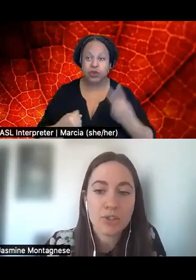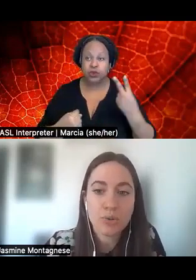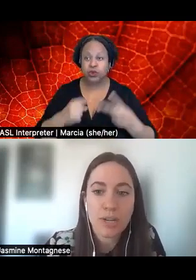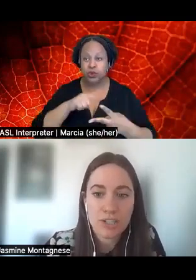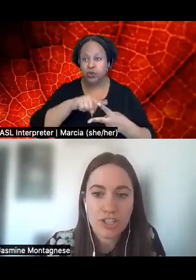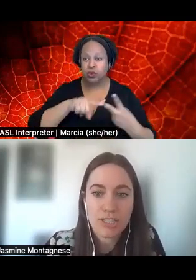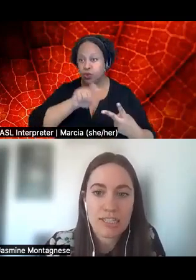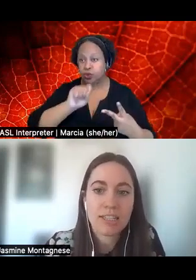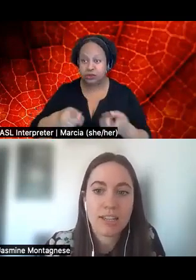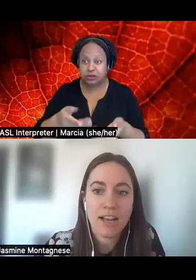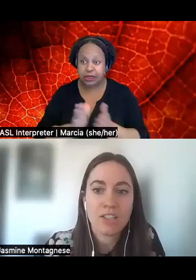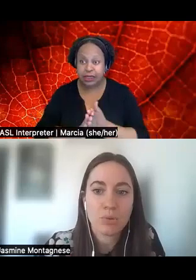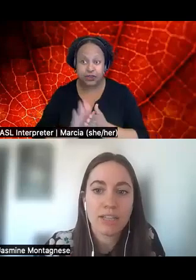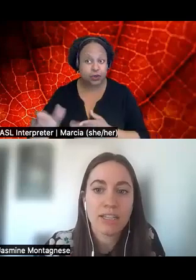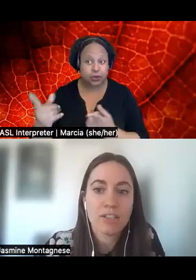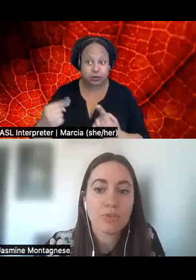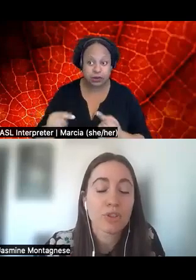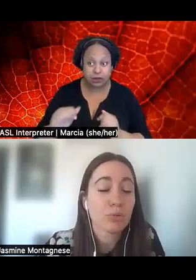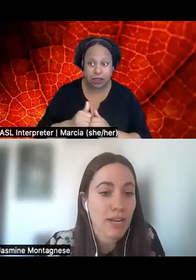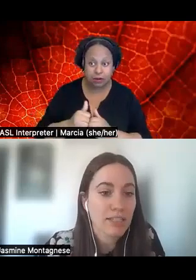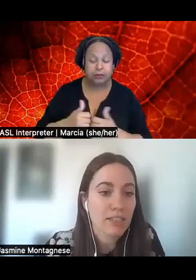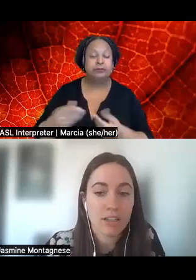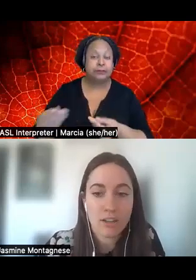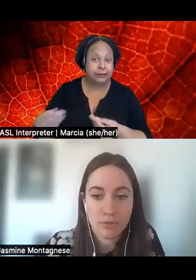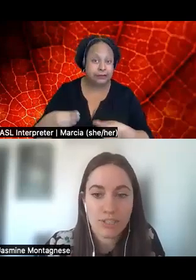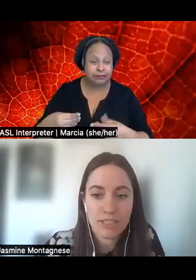these two questions, as well as for the rest of the conference.